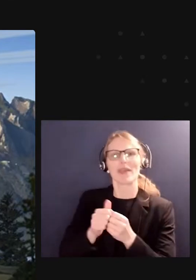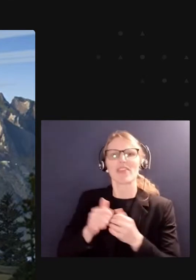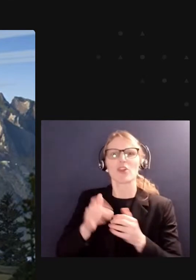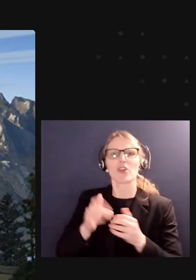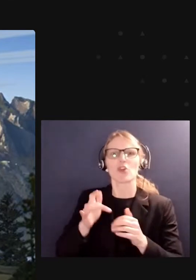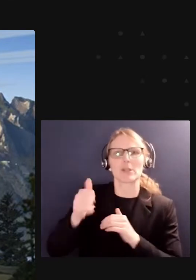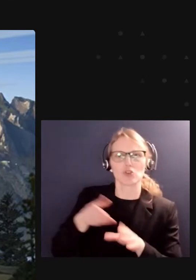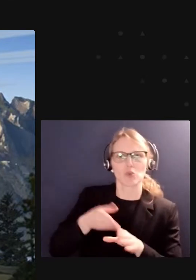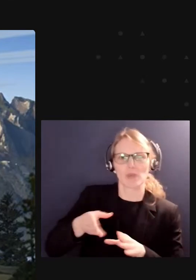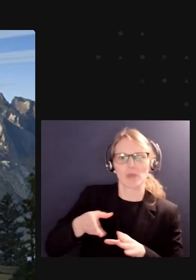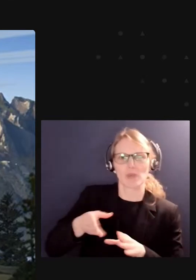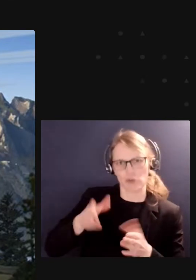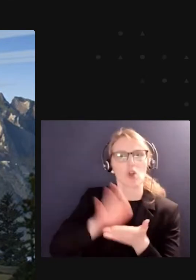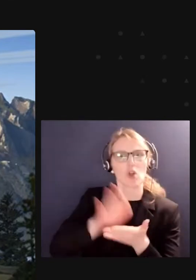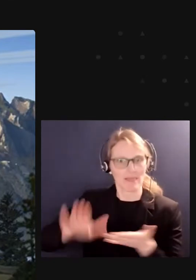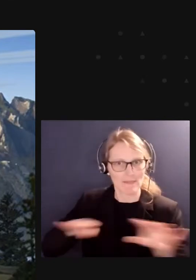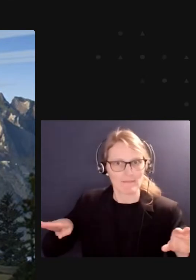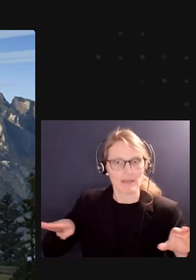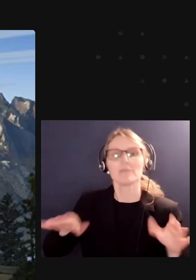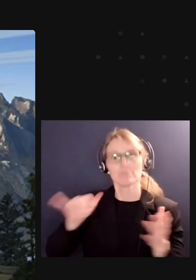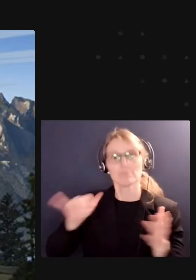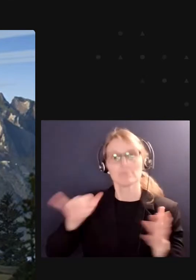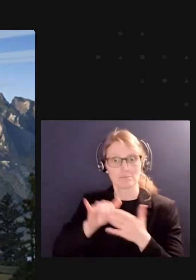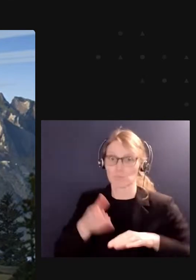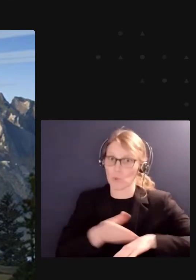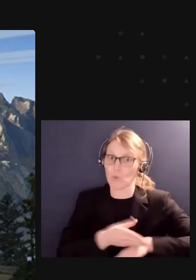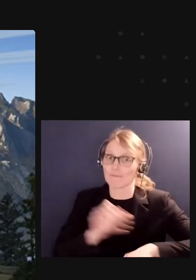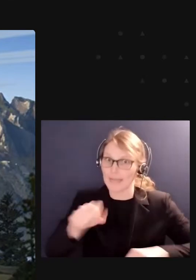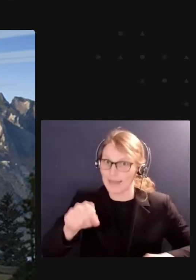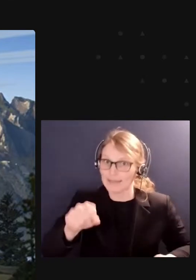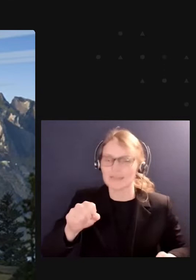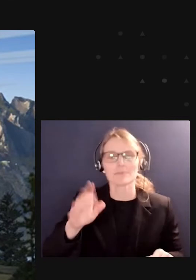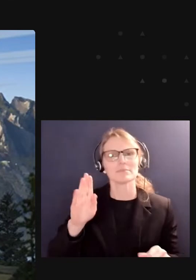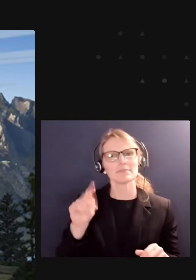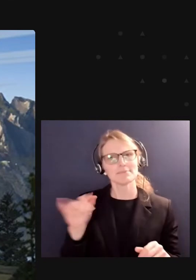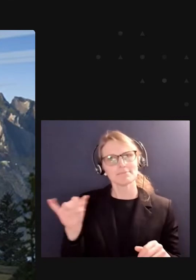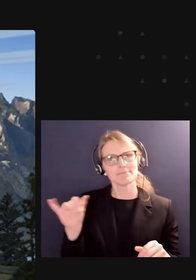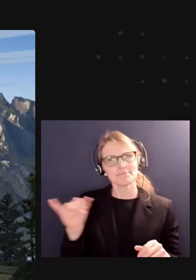But then I would say another challenge is when we bring younger talent in